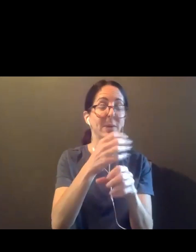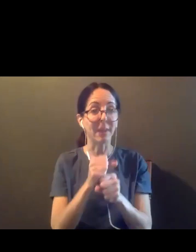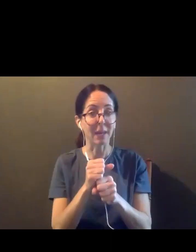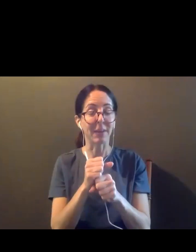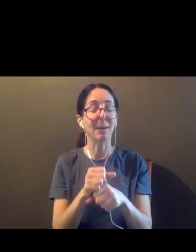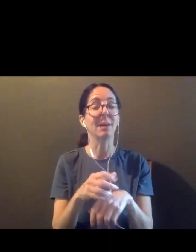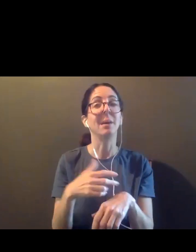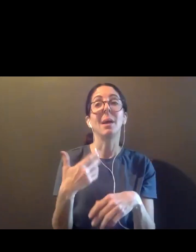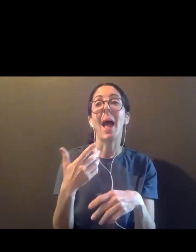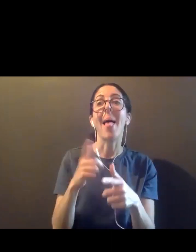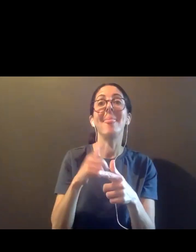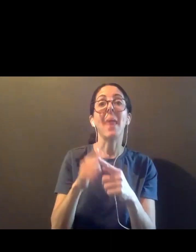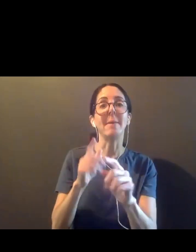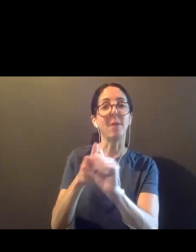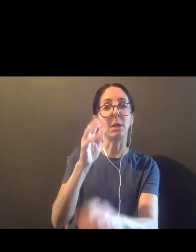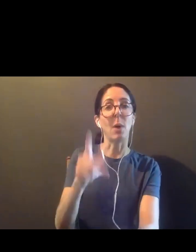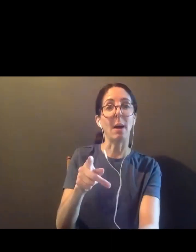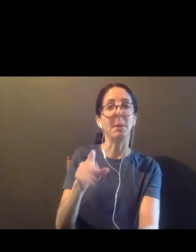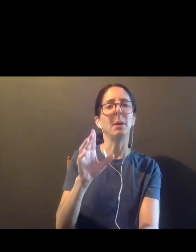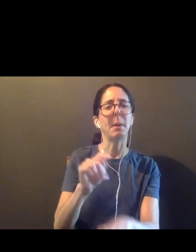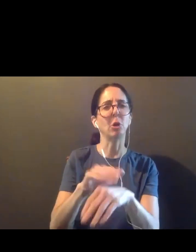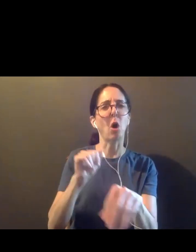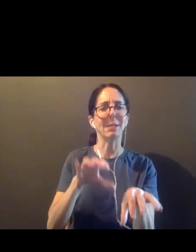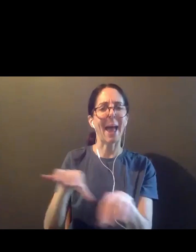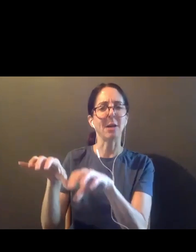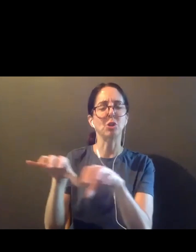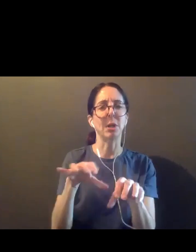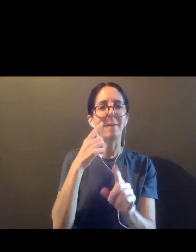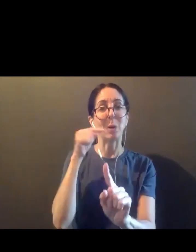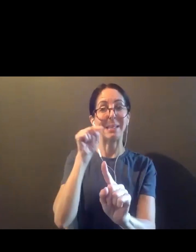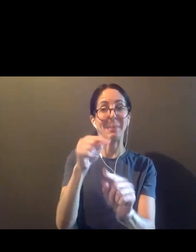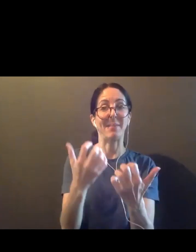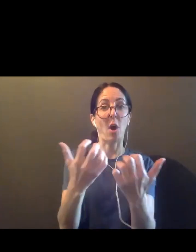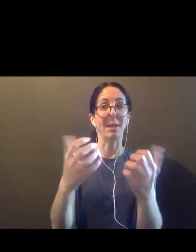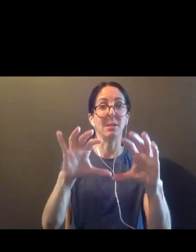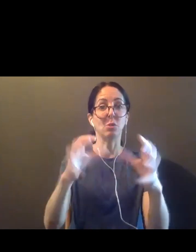So, what is that call to action tailored towards specific audience groups?